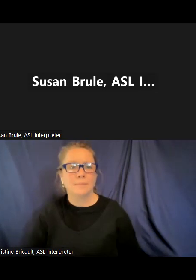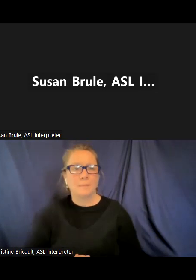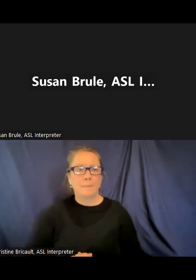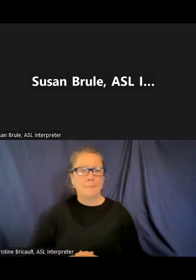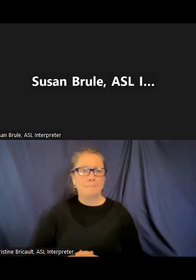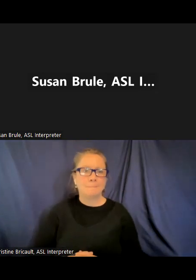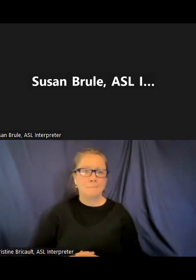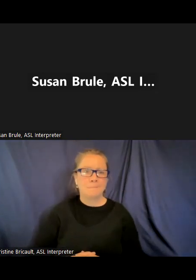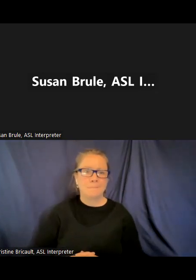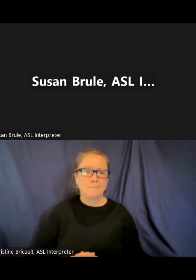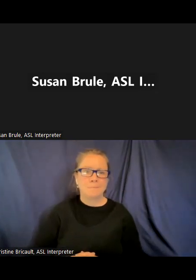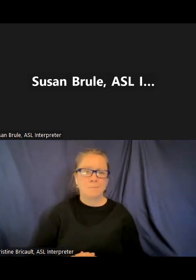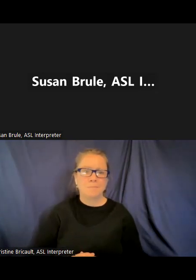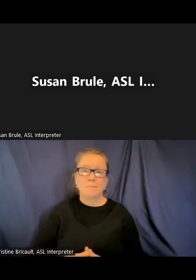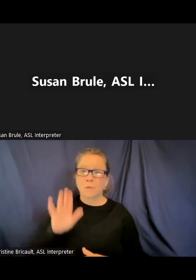How are you going to make your facilities accessible?